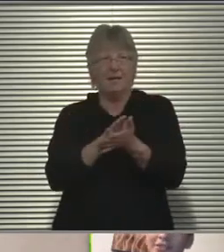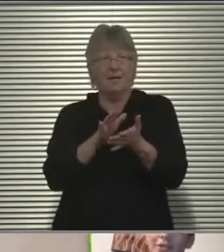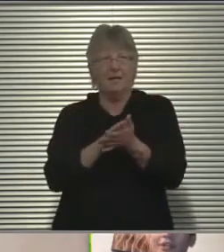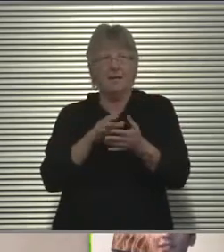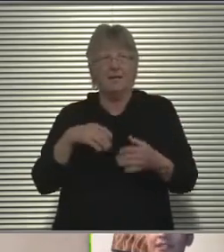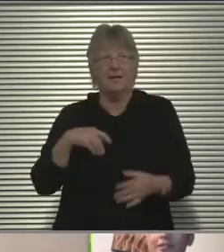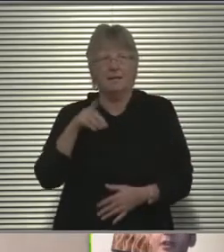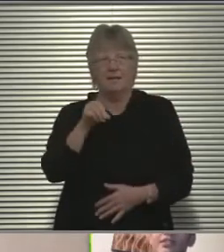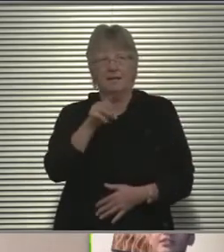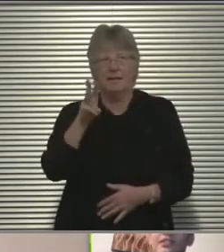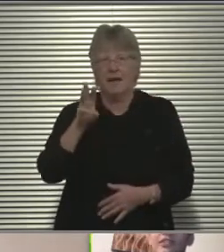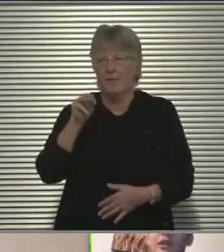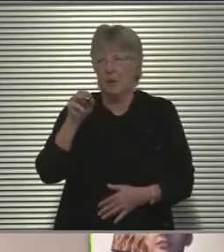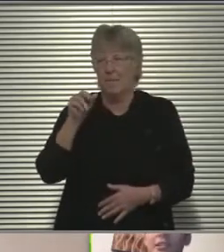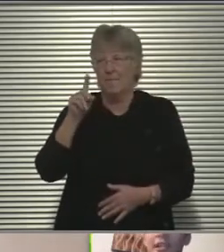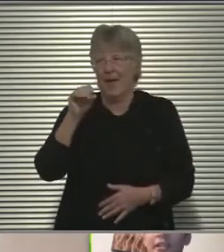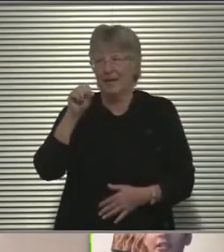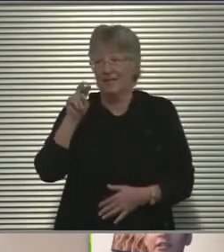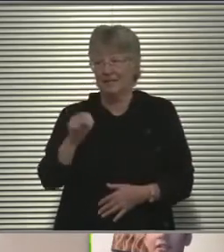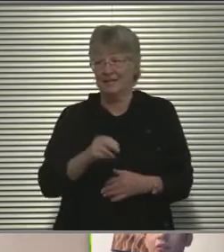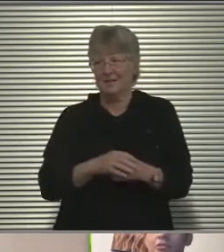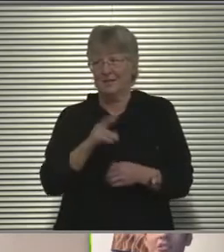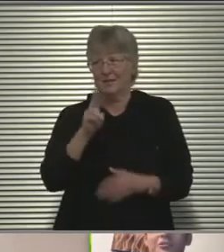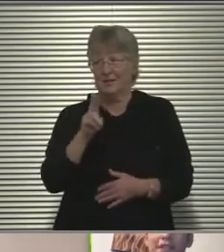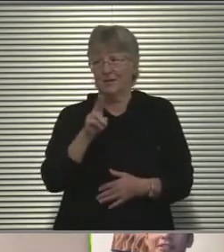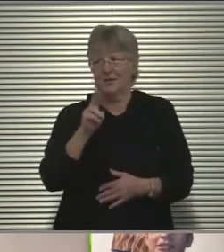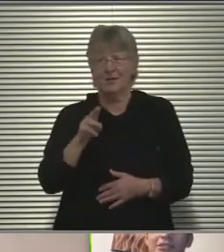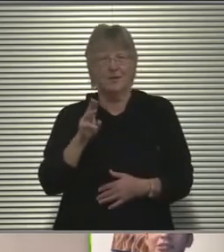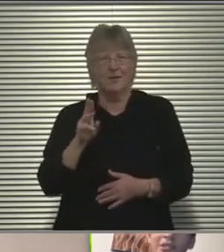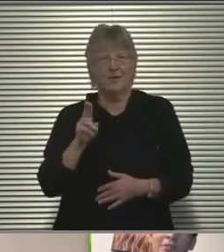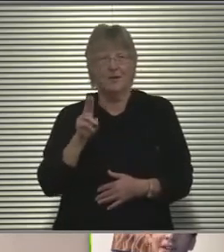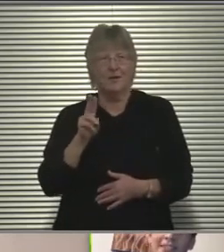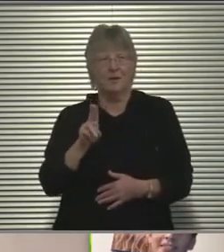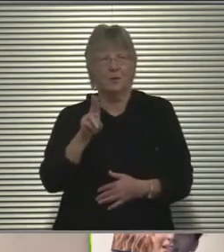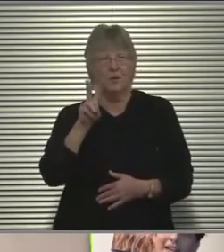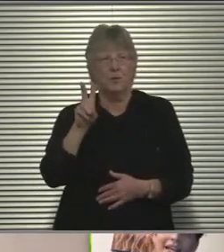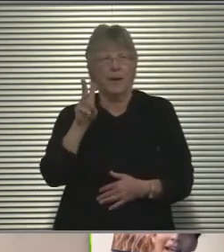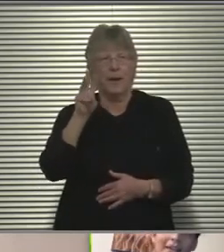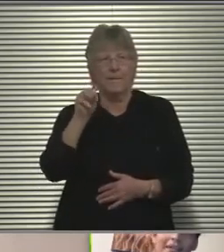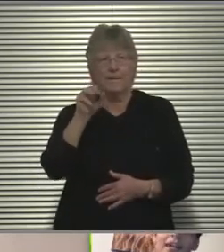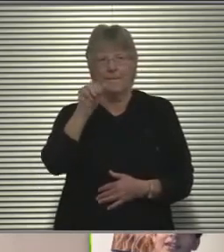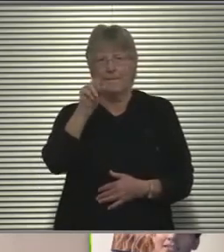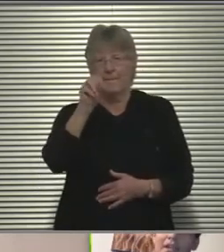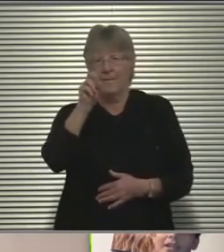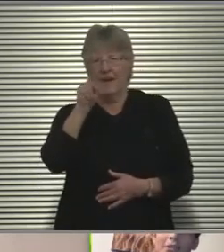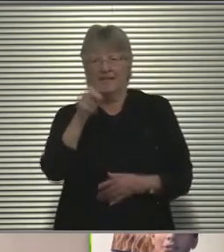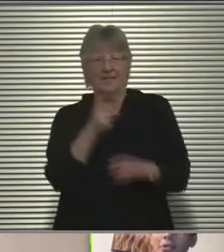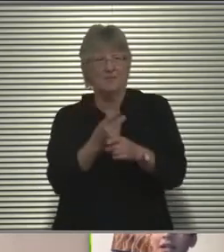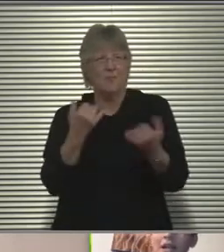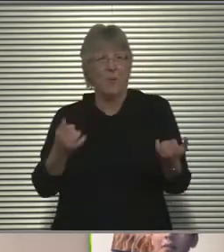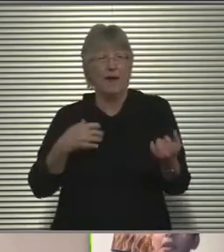So I'm currently in the process of possibly getting a full tuition ride to UW Madison, and right now that's my end goal.